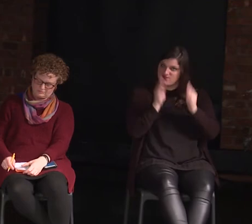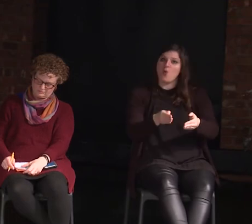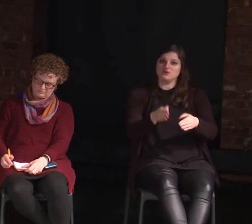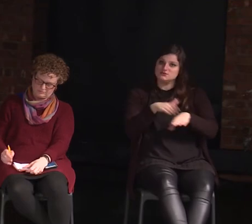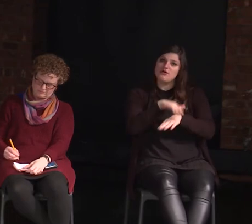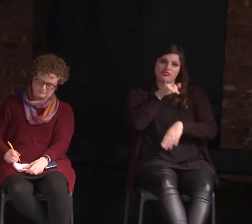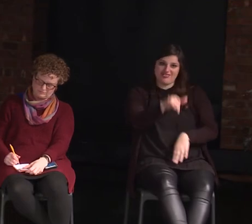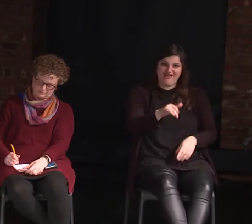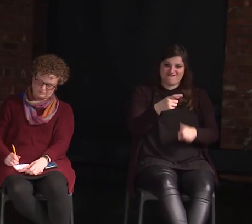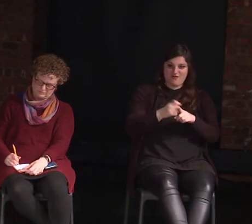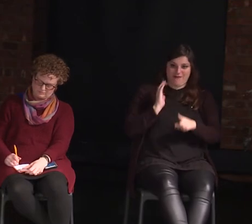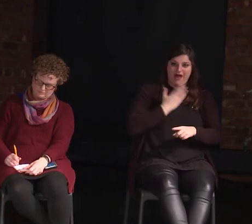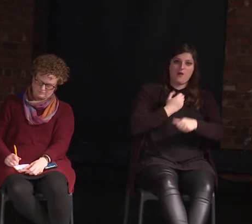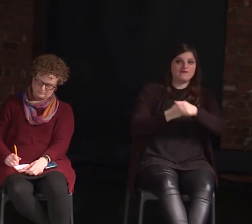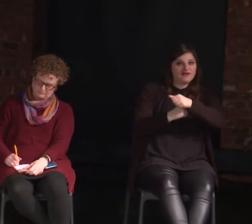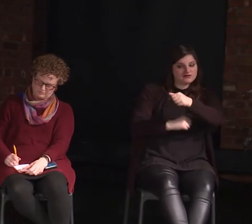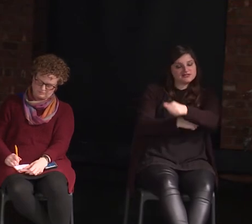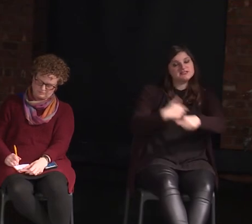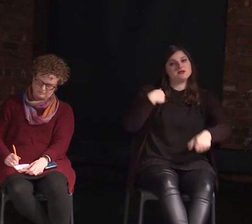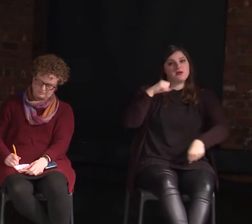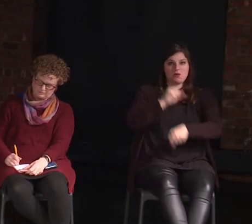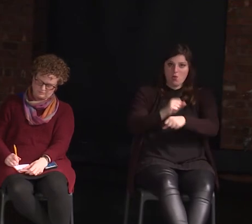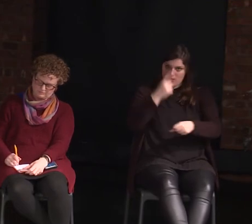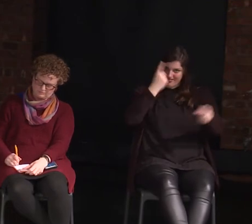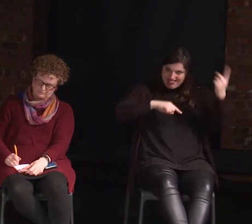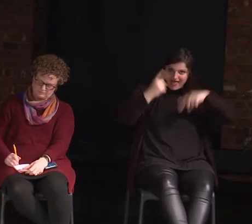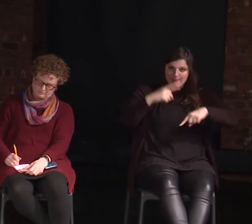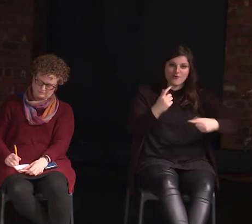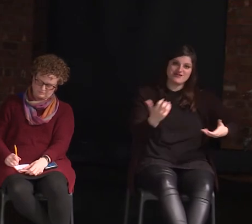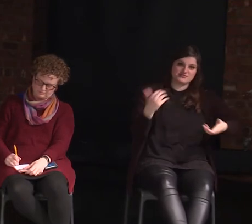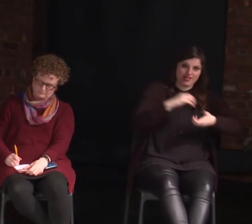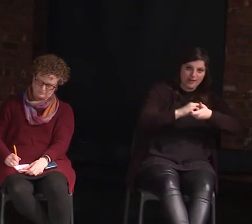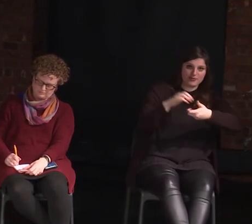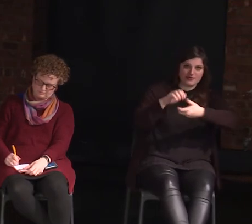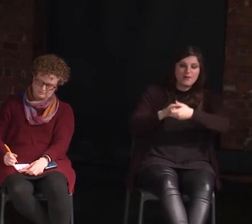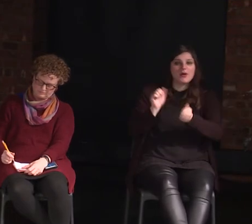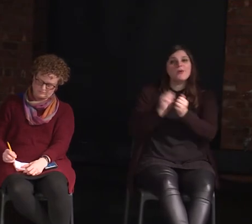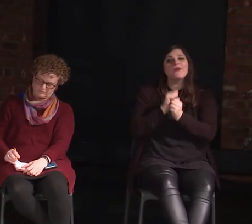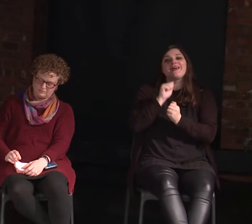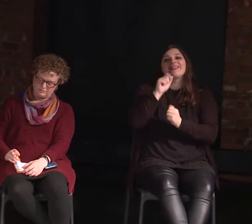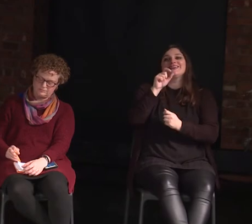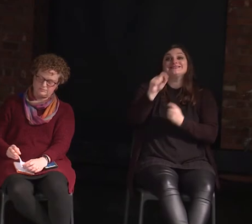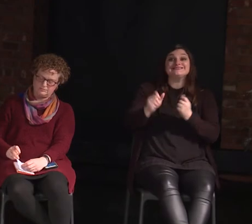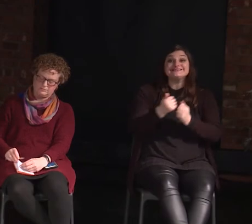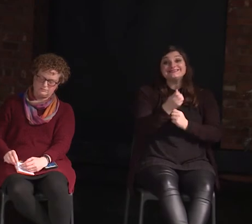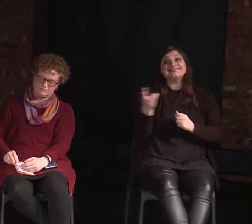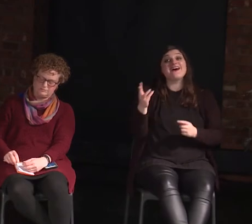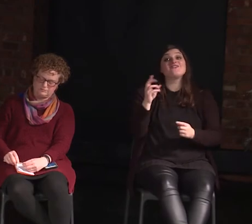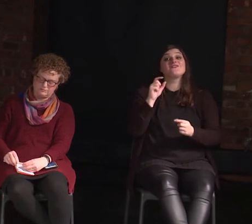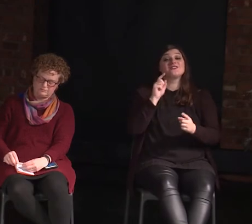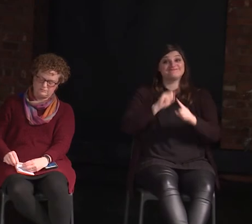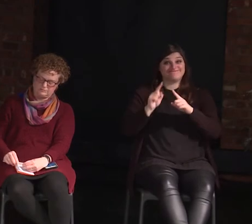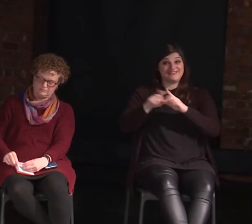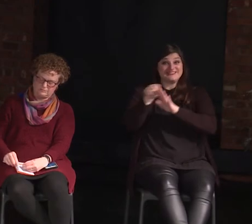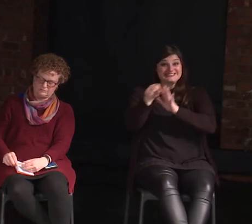are working collaboratively on certain specific states including Texas and Minnesota to really